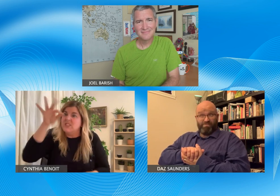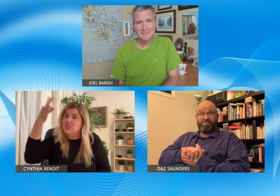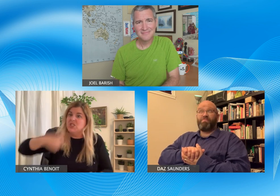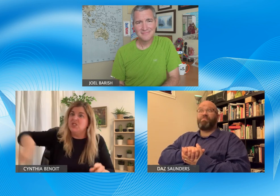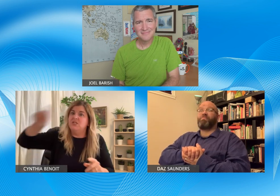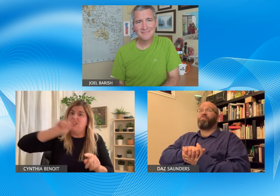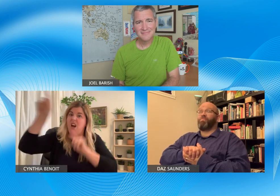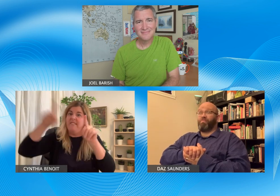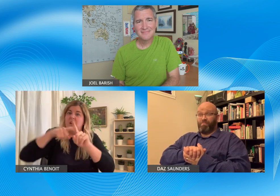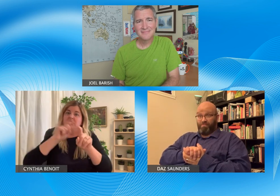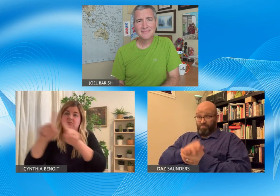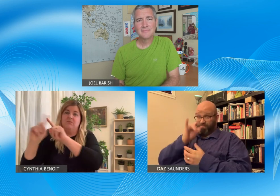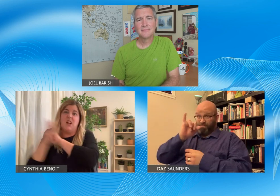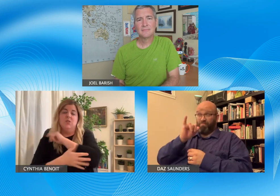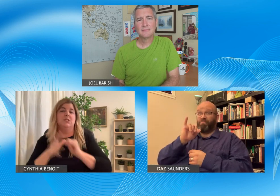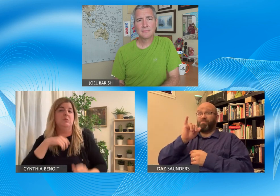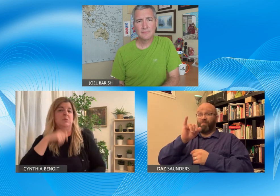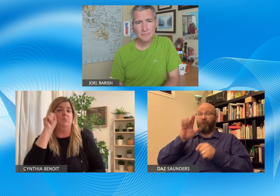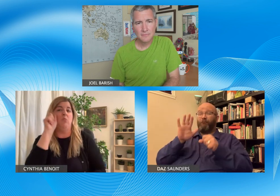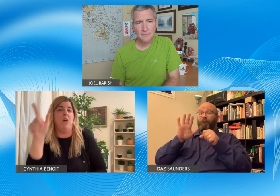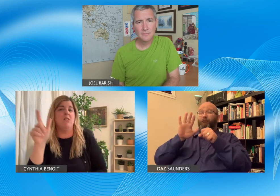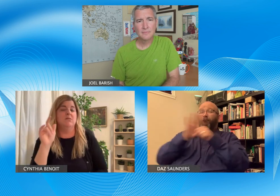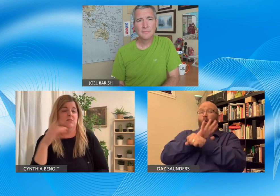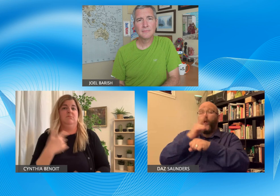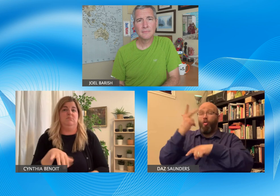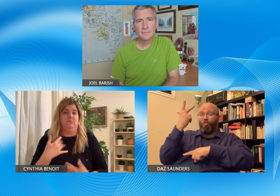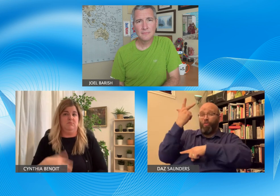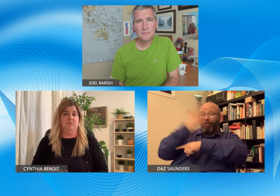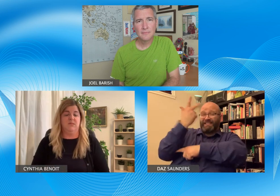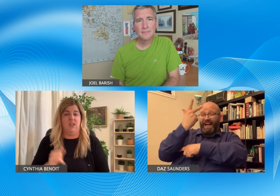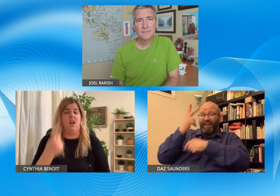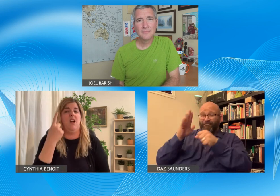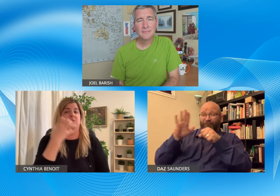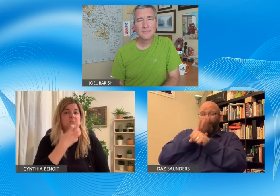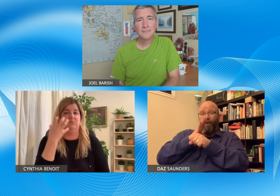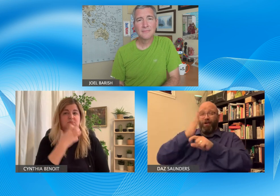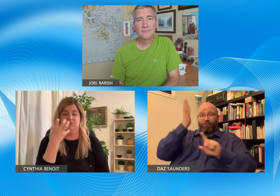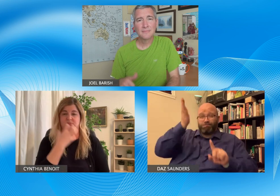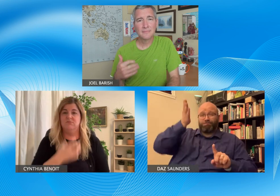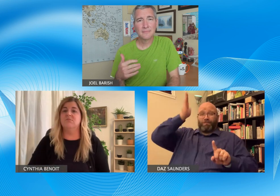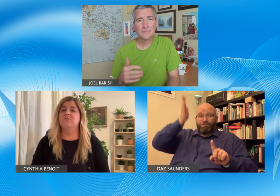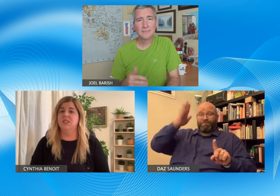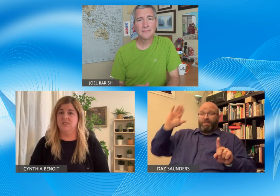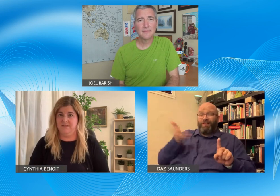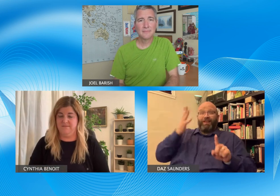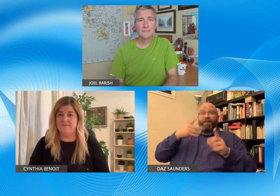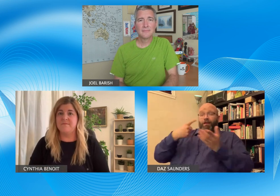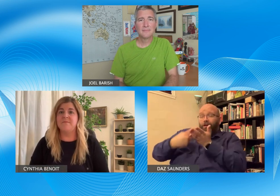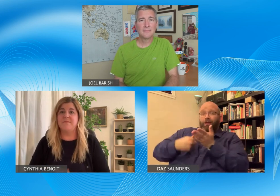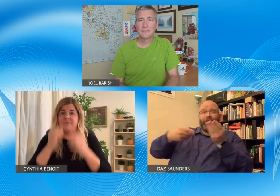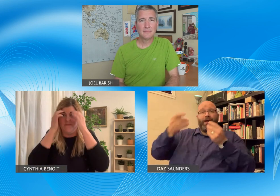from those francophone countries. From all over the world, international. I was astonished.. During this three-day conference, it was an occasion for the different lecturers to share their experience, to greet